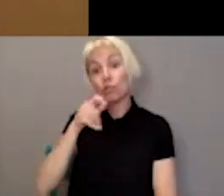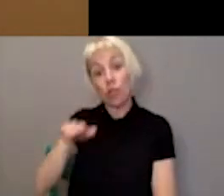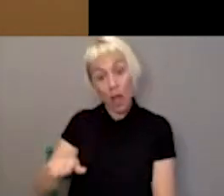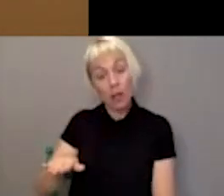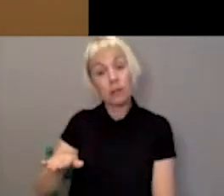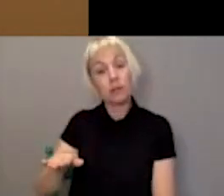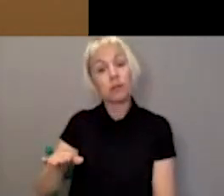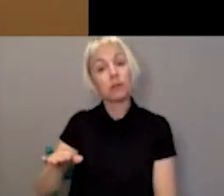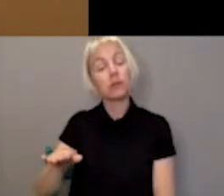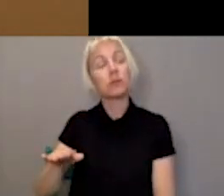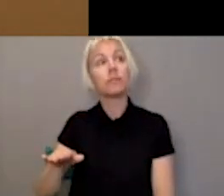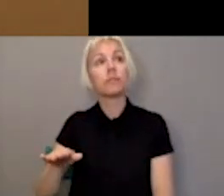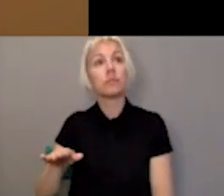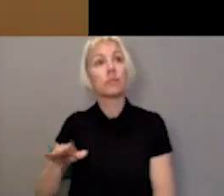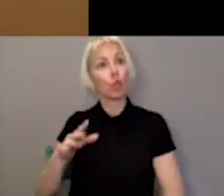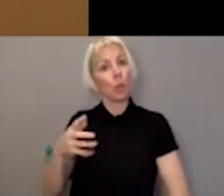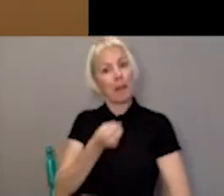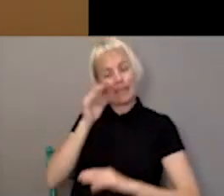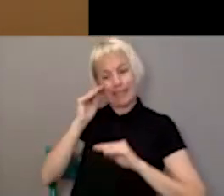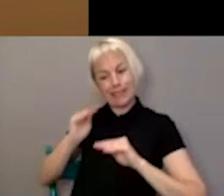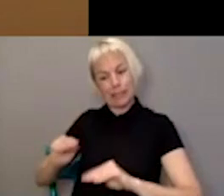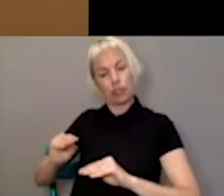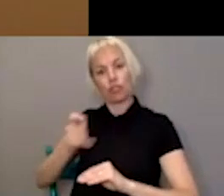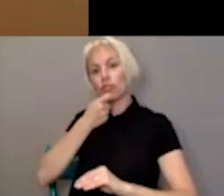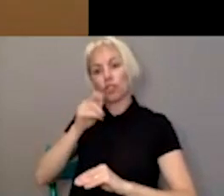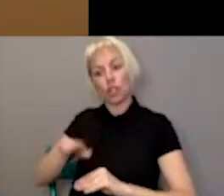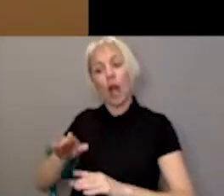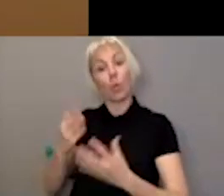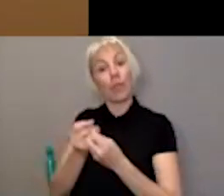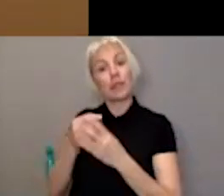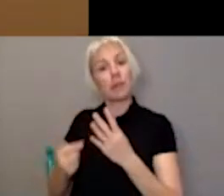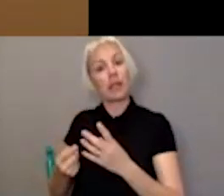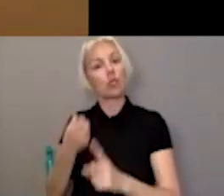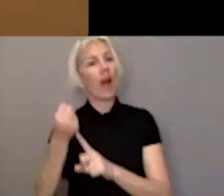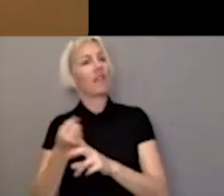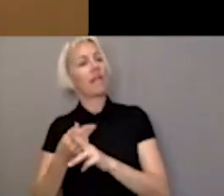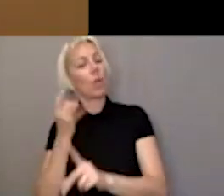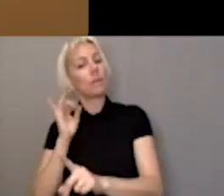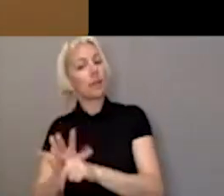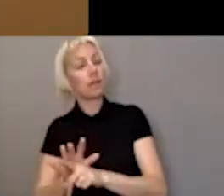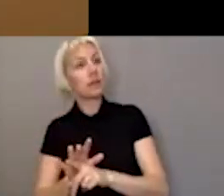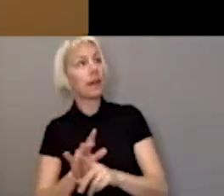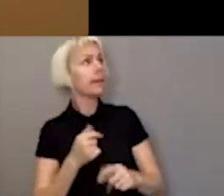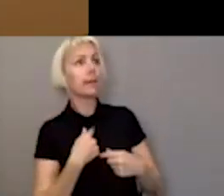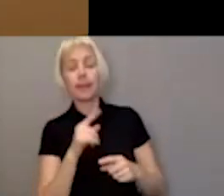to advocate for themselves, if that is possible, and if they can't, it is important that us